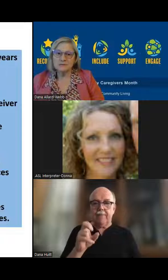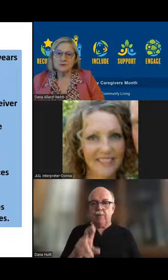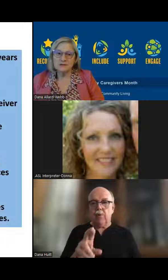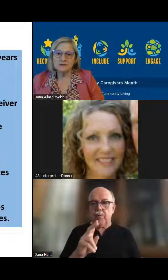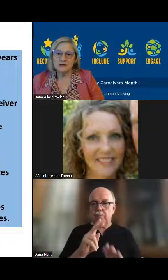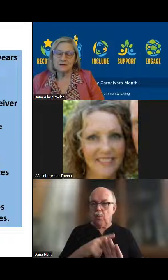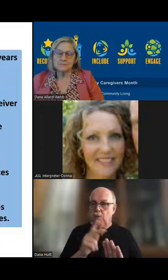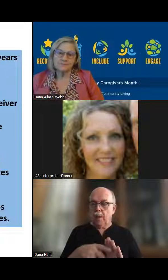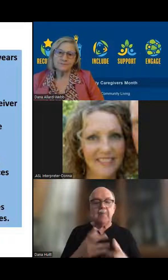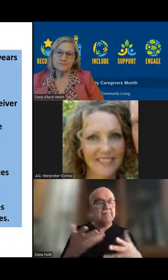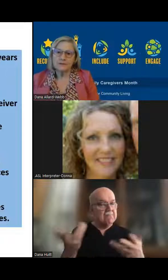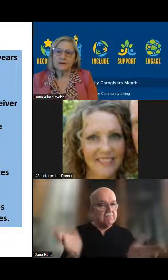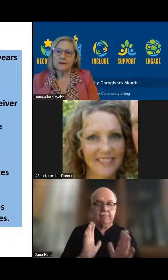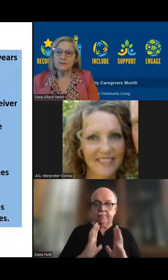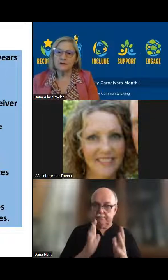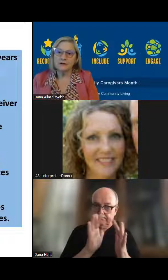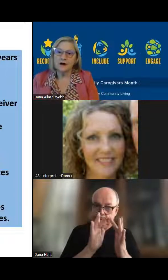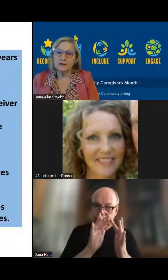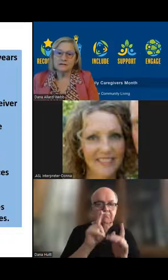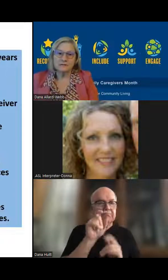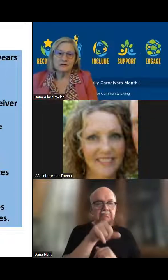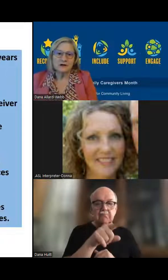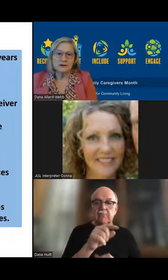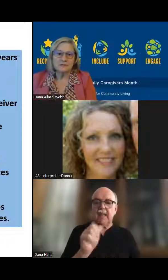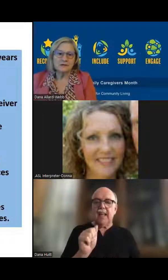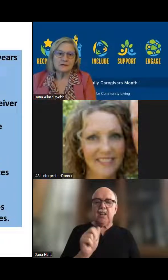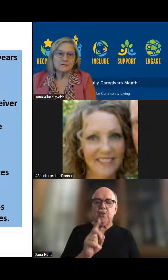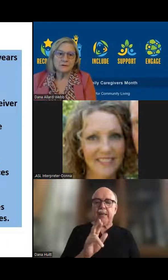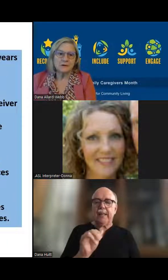leadership and recognizing the workforce that they have working for